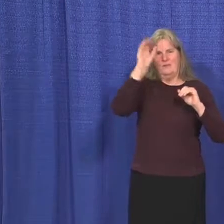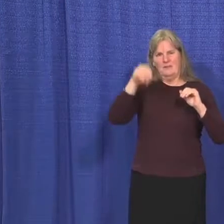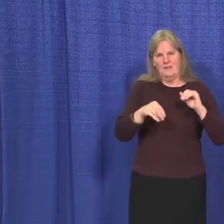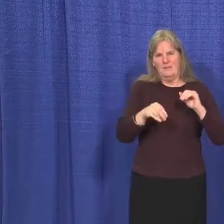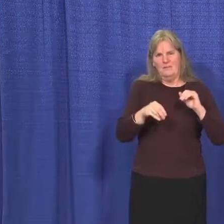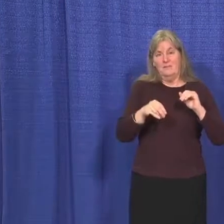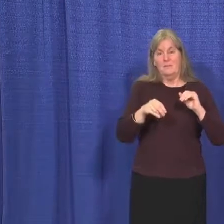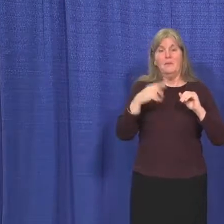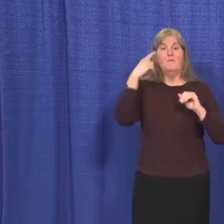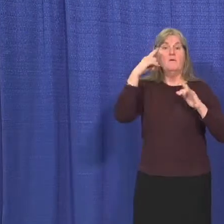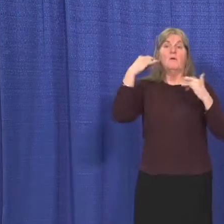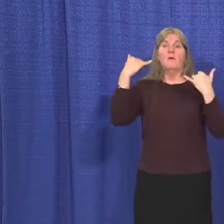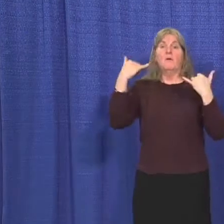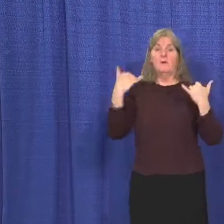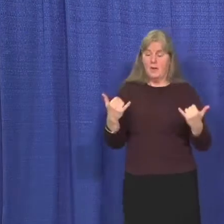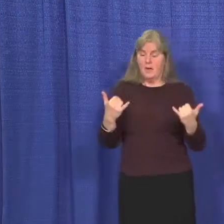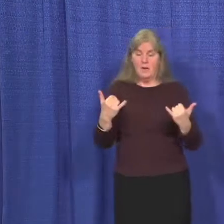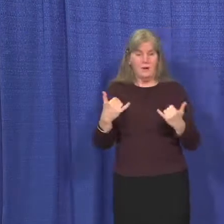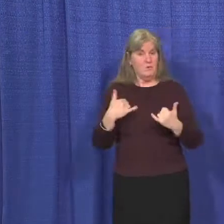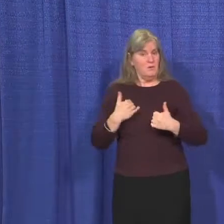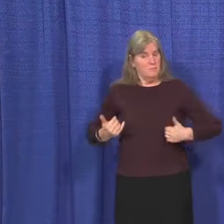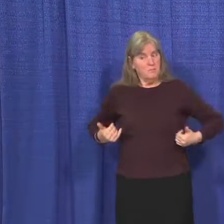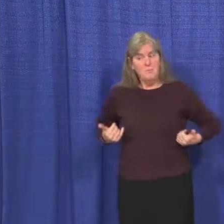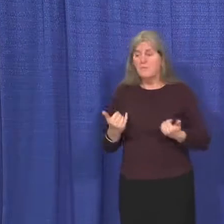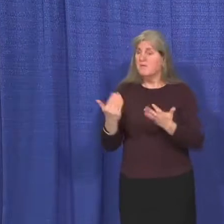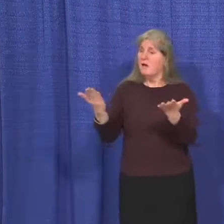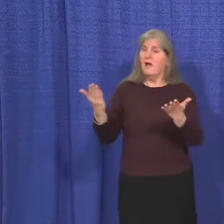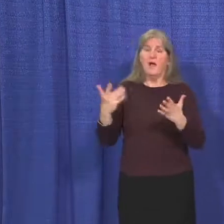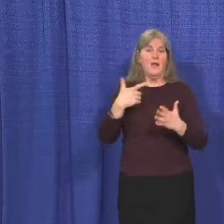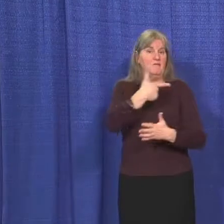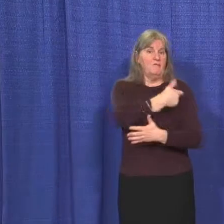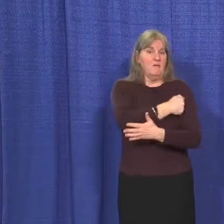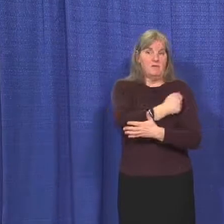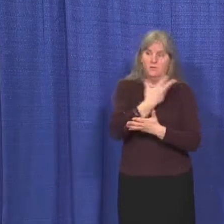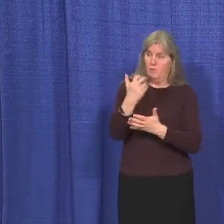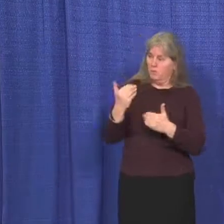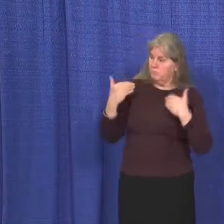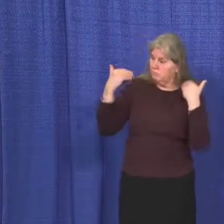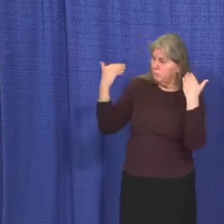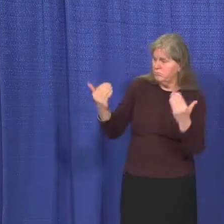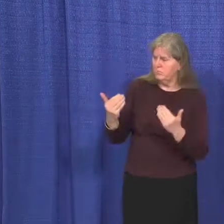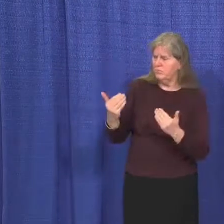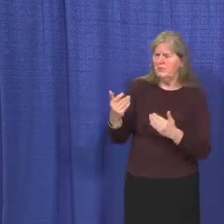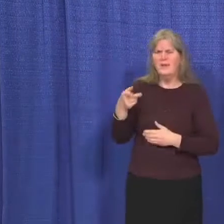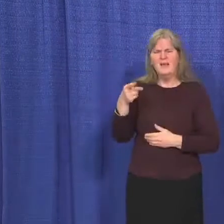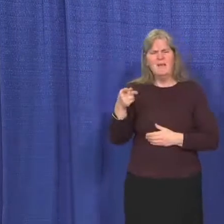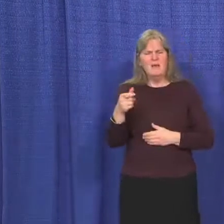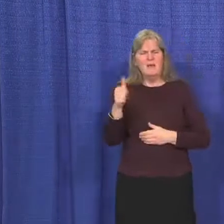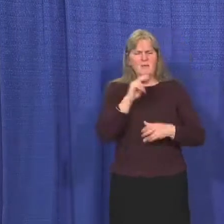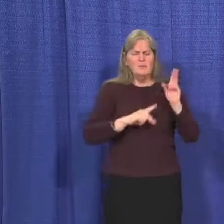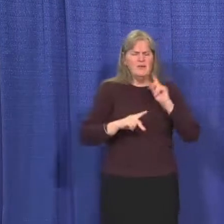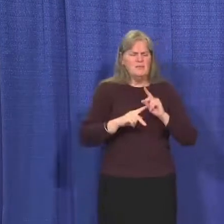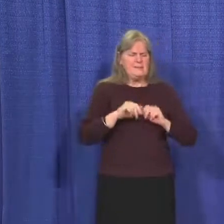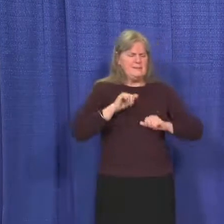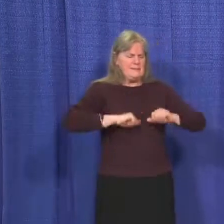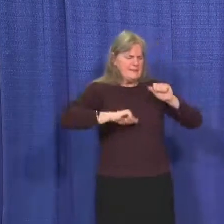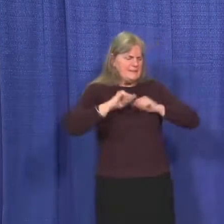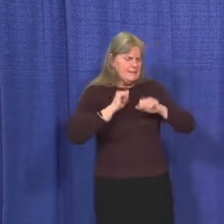For the time being, we continue to work to vaccinate all those who want to be vaccinated and continued to answer questions,